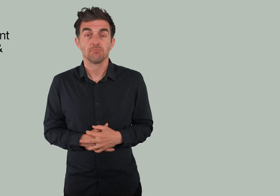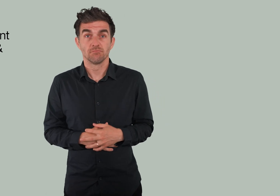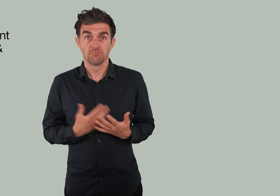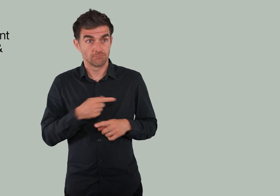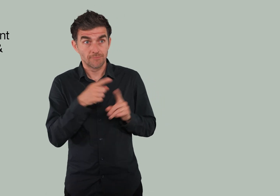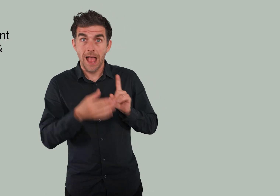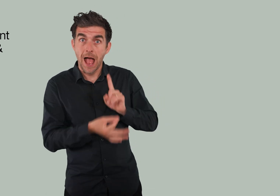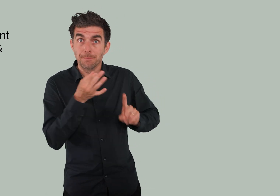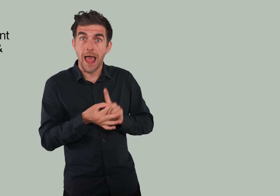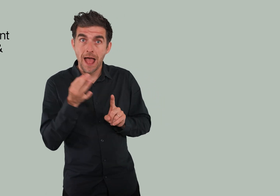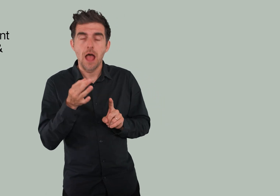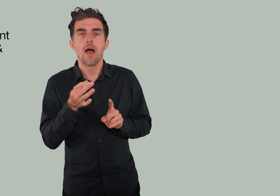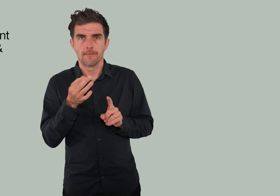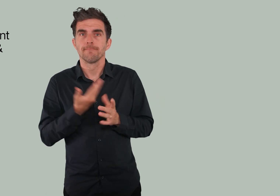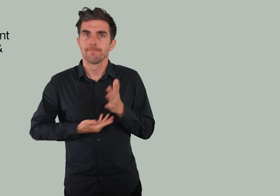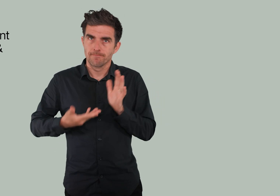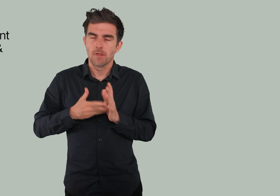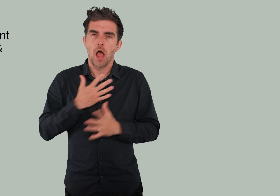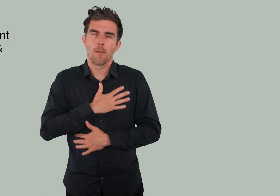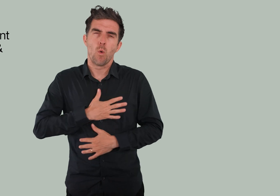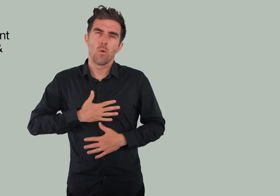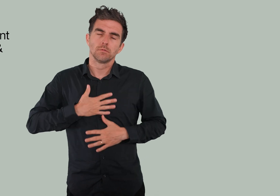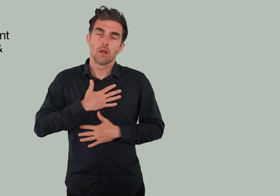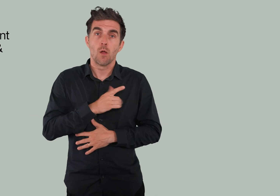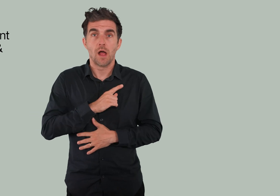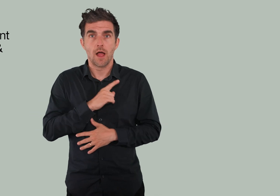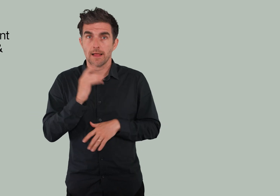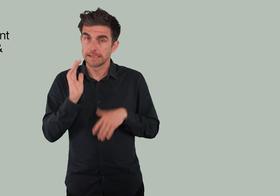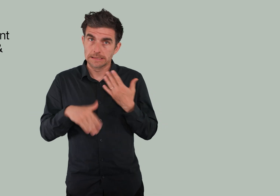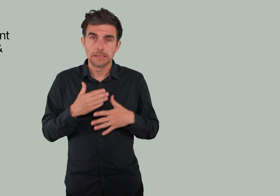These applicants can then face additional emotional challenges throughout their journey,